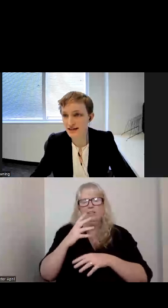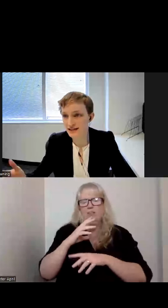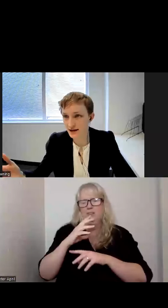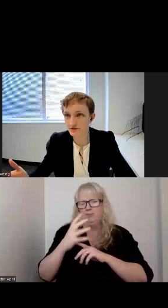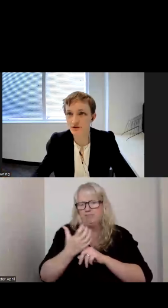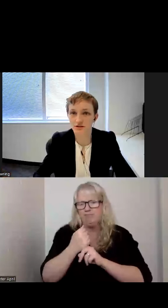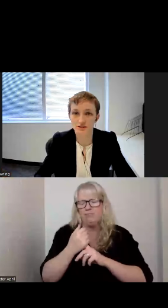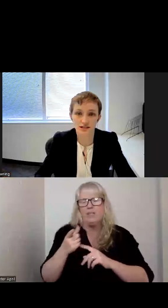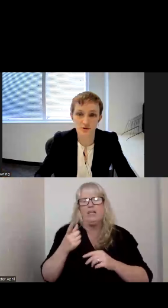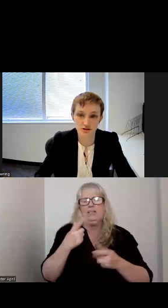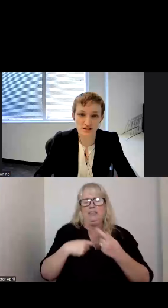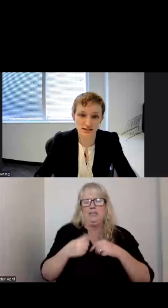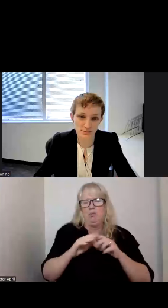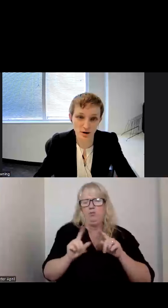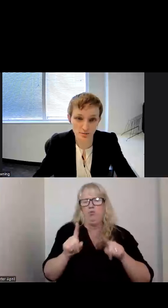TAKING THEM TO THE EMERGENCY DEPARTMENT